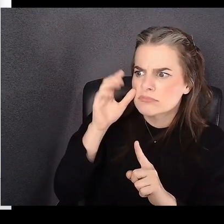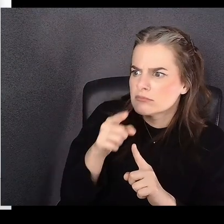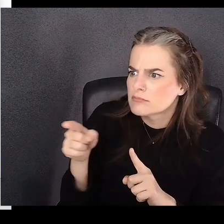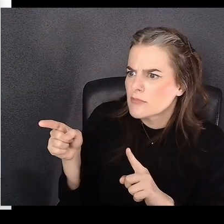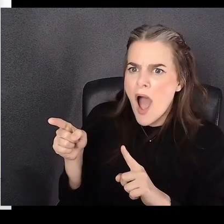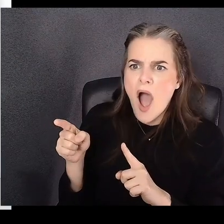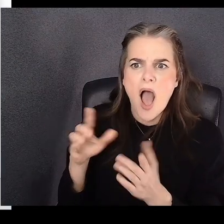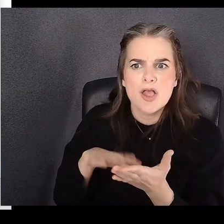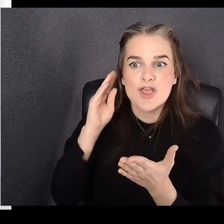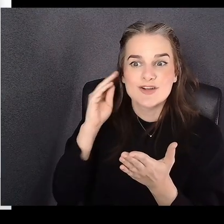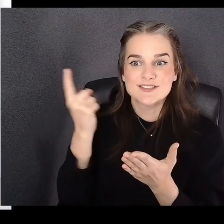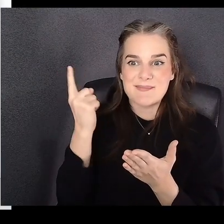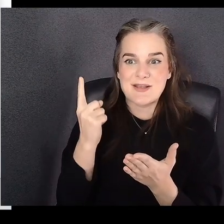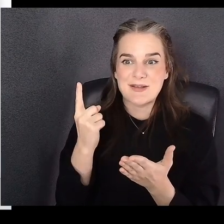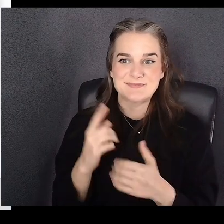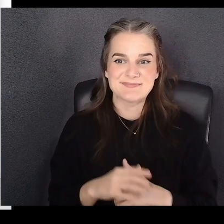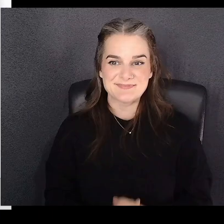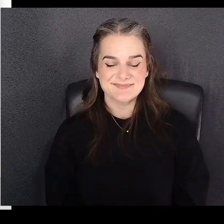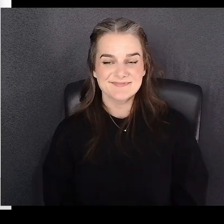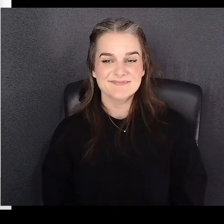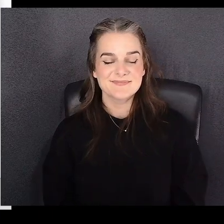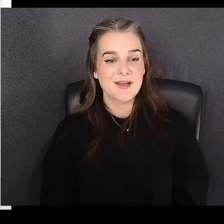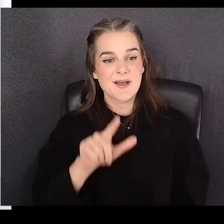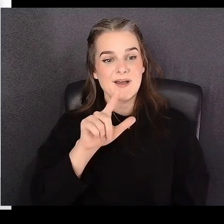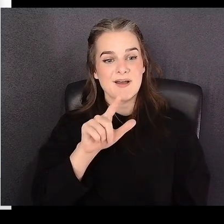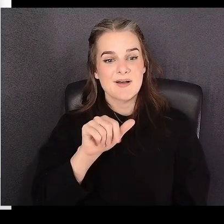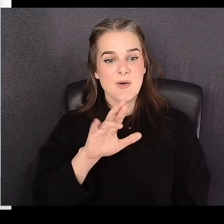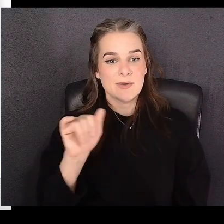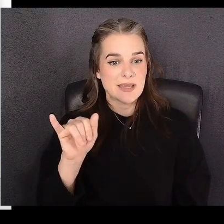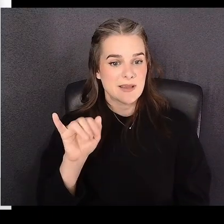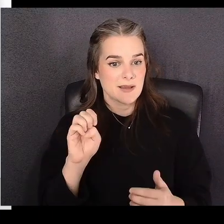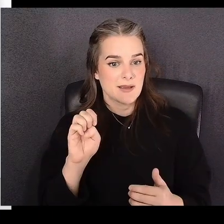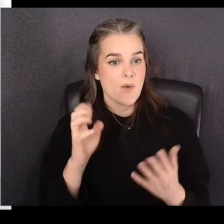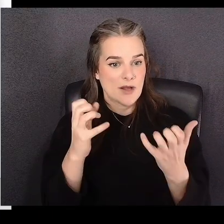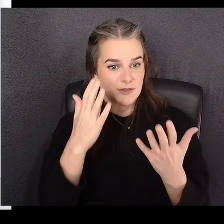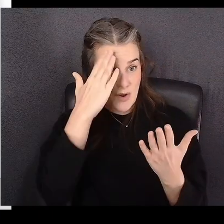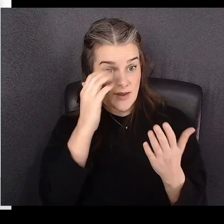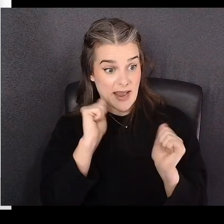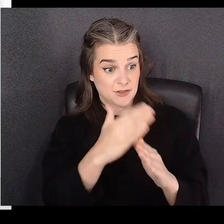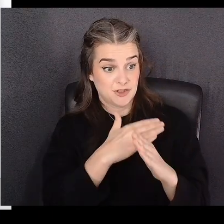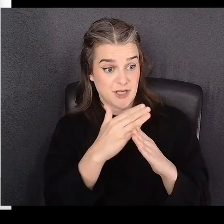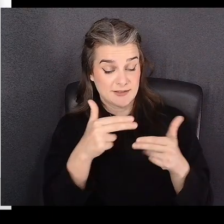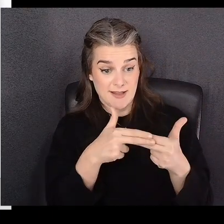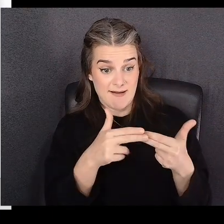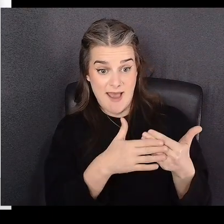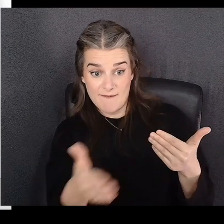Lori wants to know if it's OK for us to share out this slide deck after. So if that is OK with you guys, you'll send it to me,